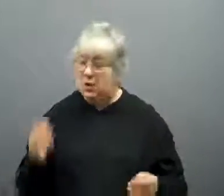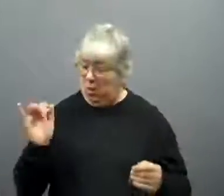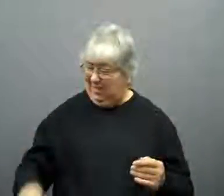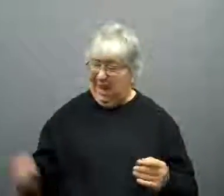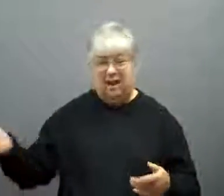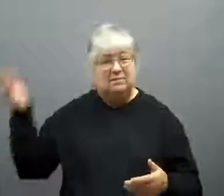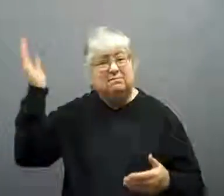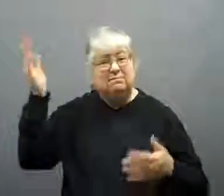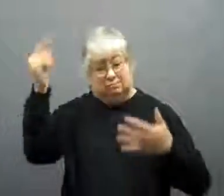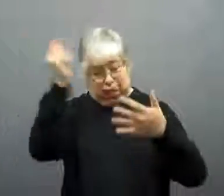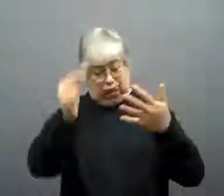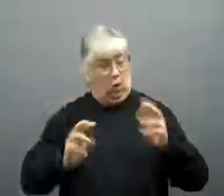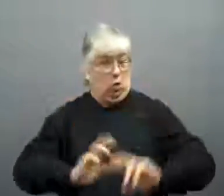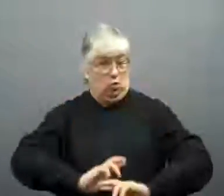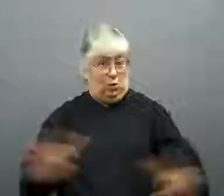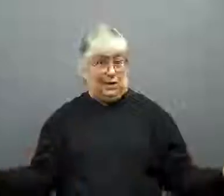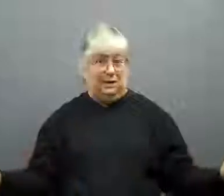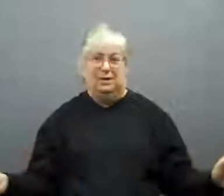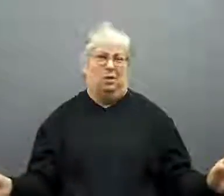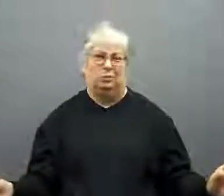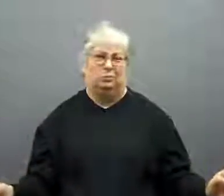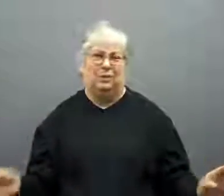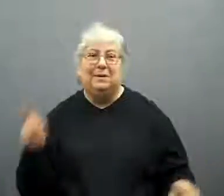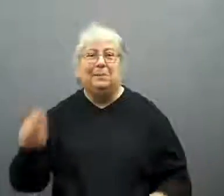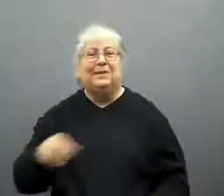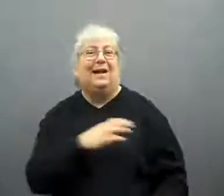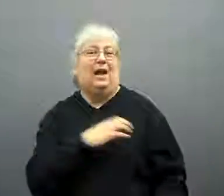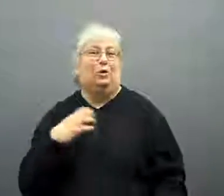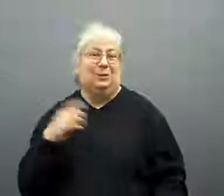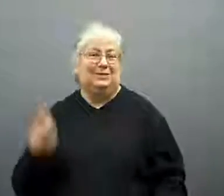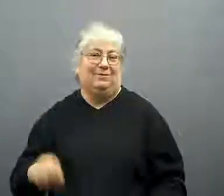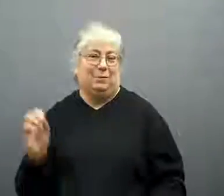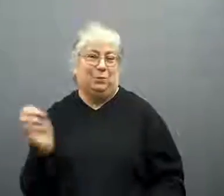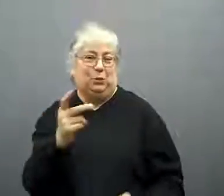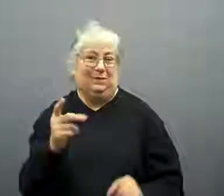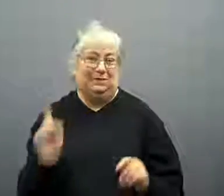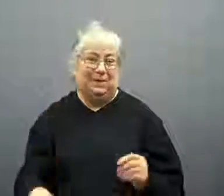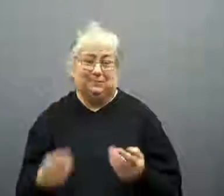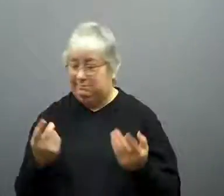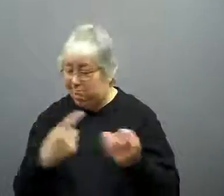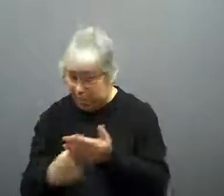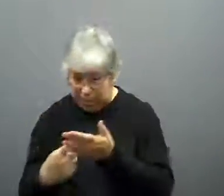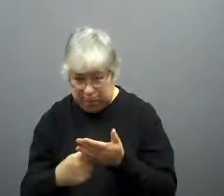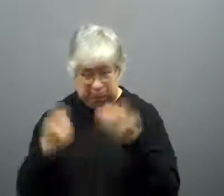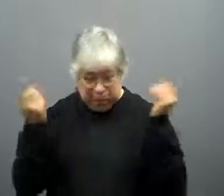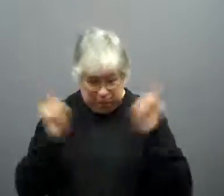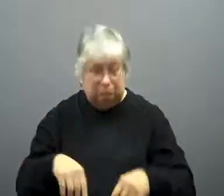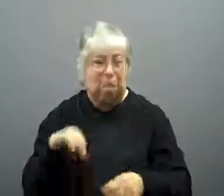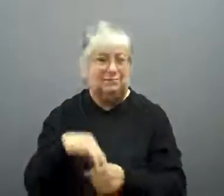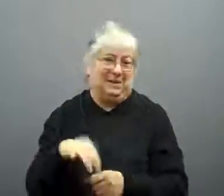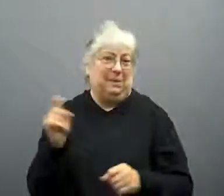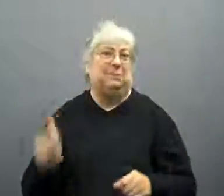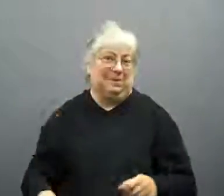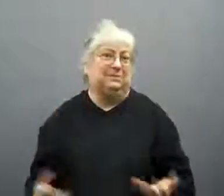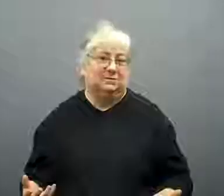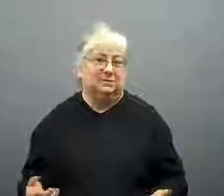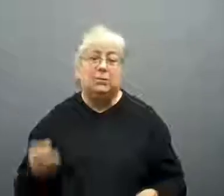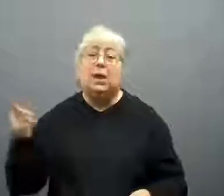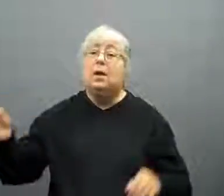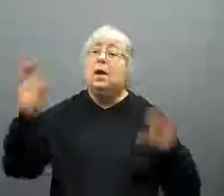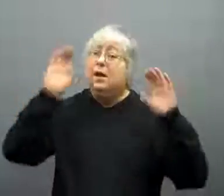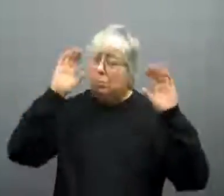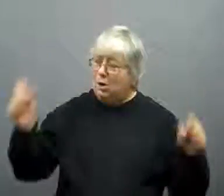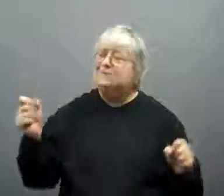These are not going into effect right now. Congress has to approve them.